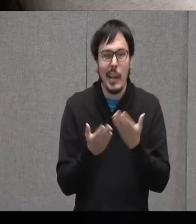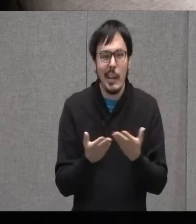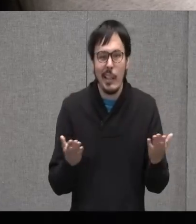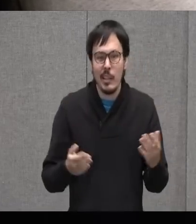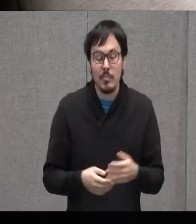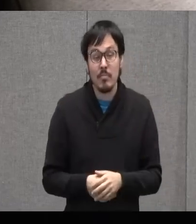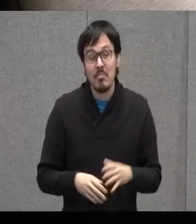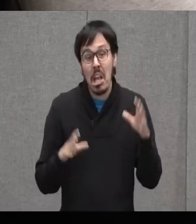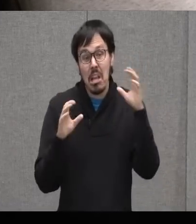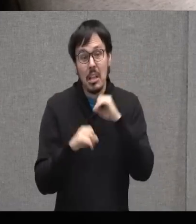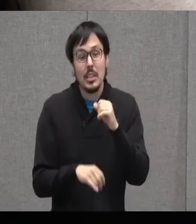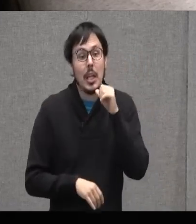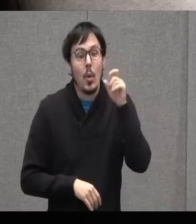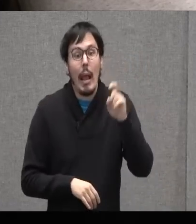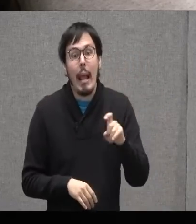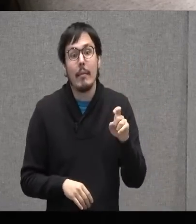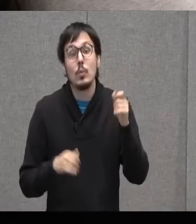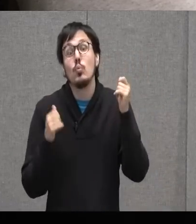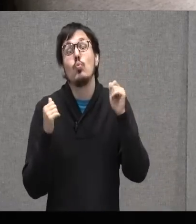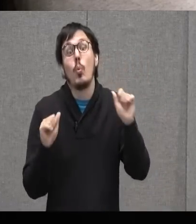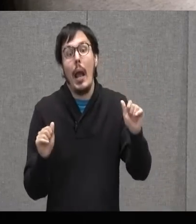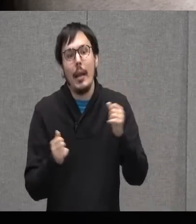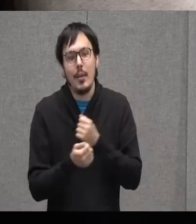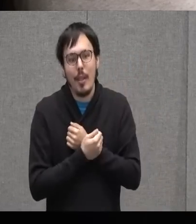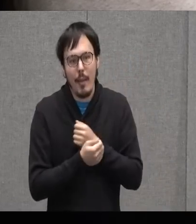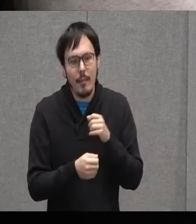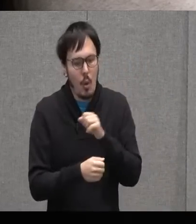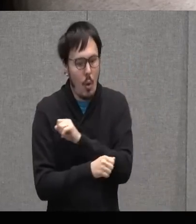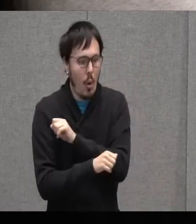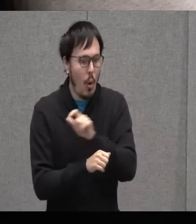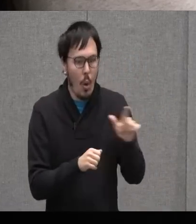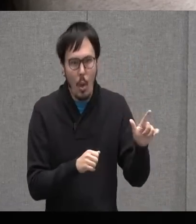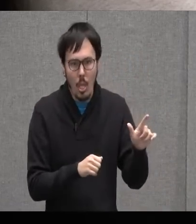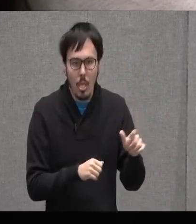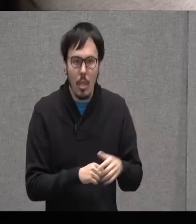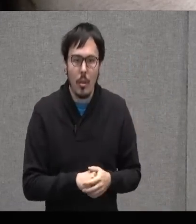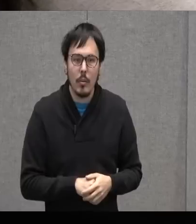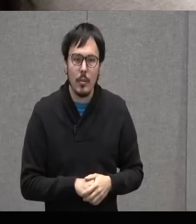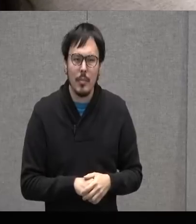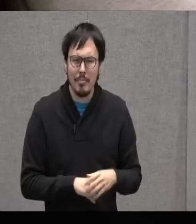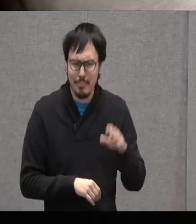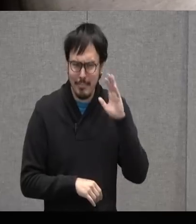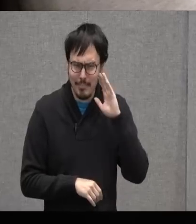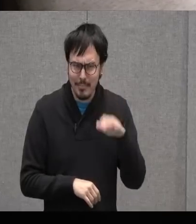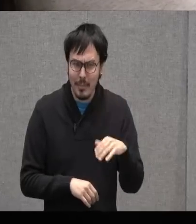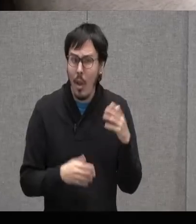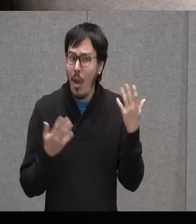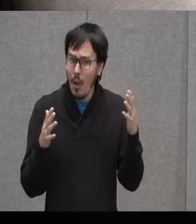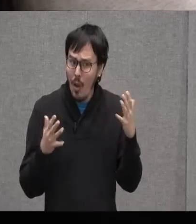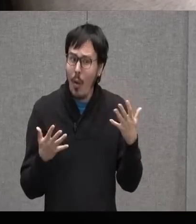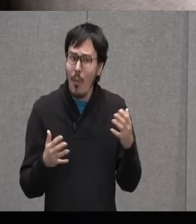I guess I don't need to try to love all of it. It turns out, I already do.